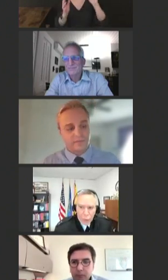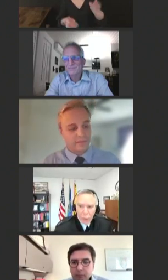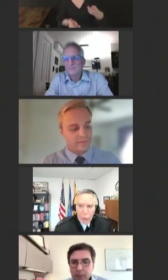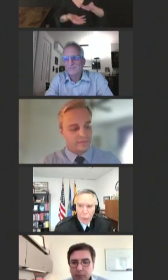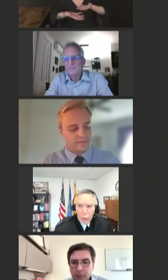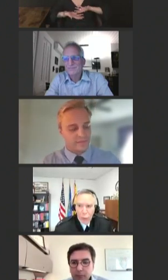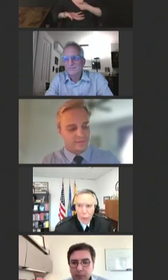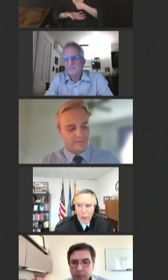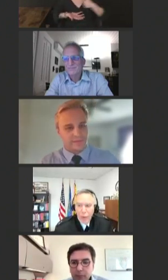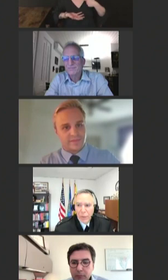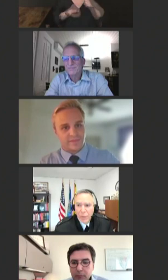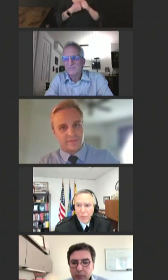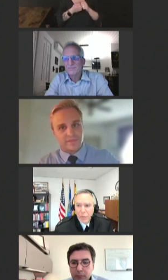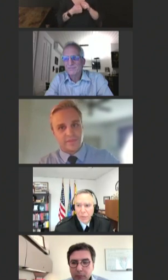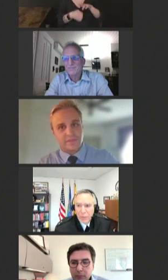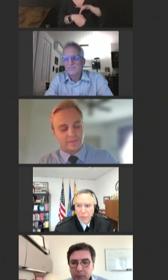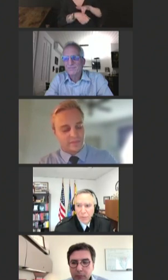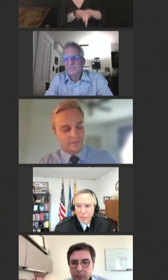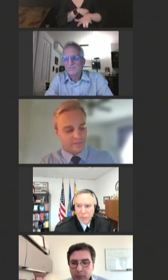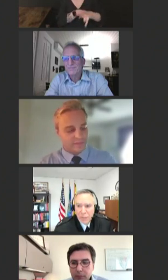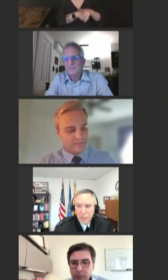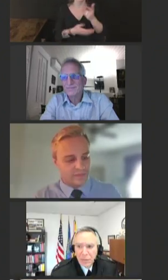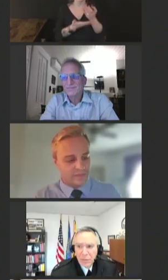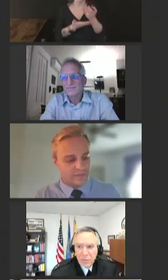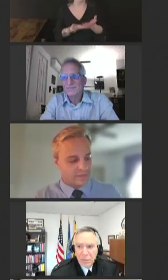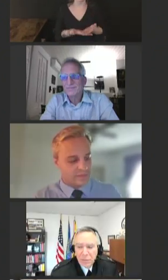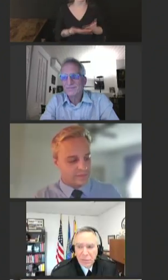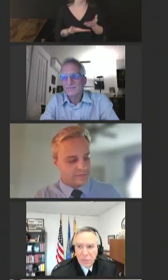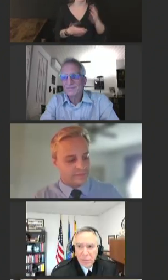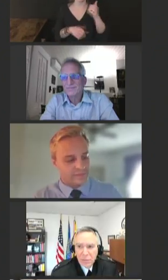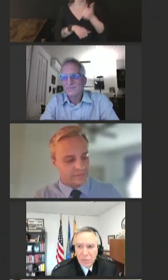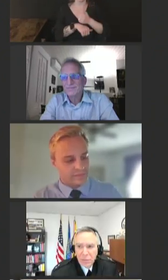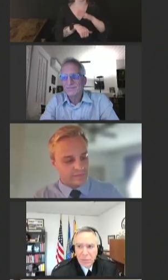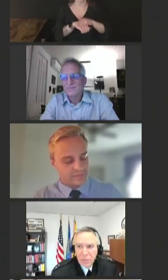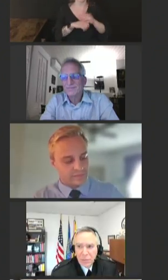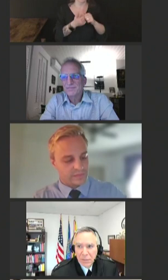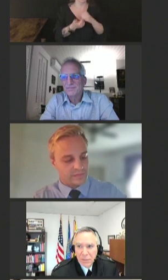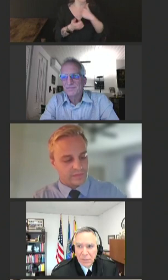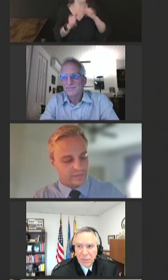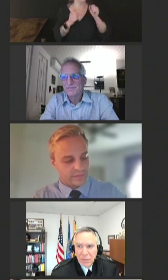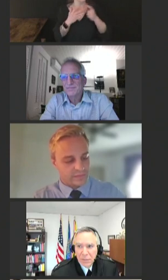the early evidence based on which, you know, we can start to think rationally about Long-COVID